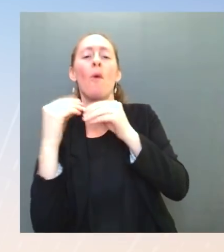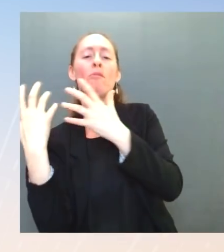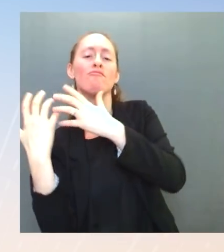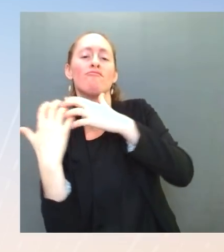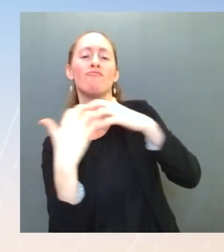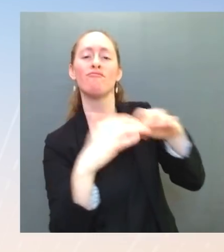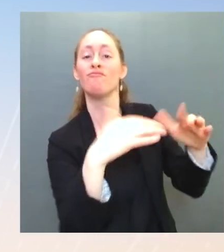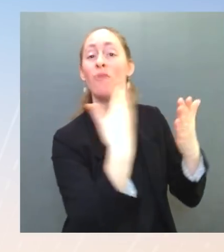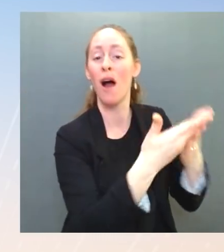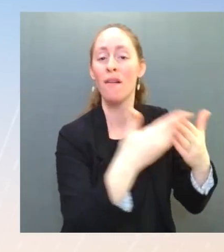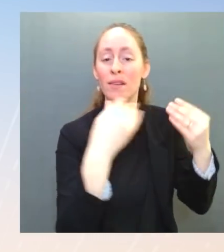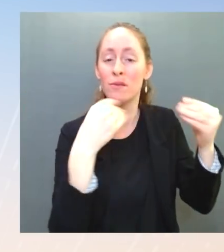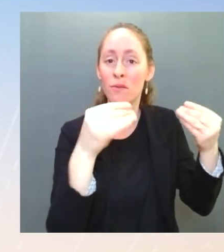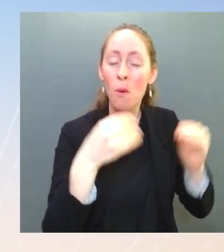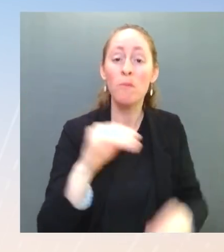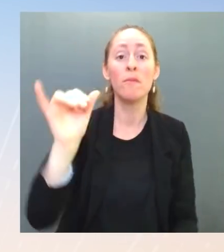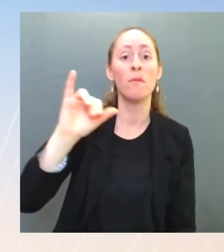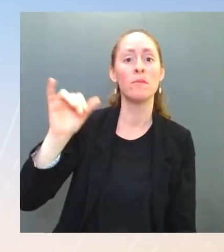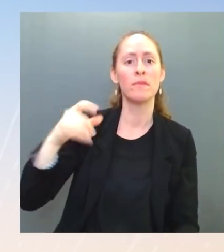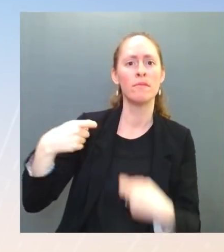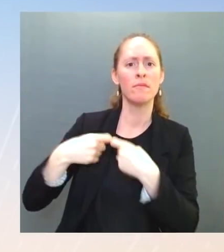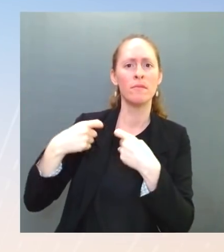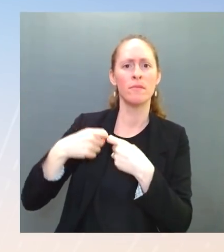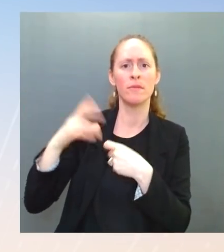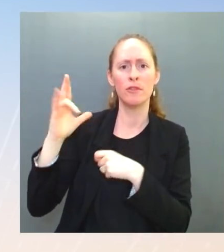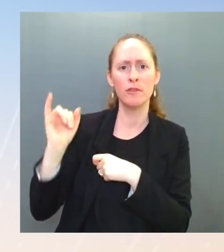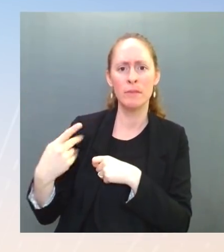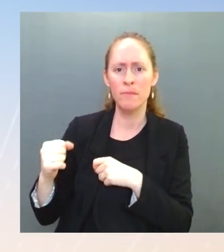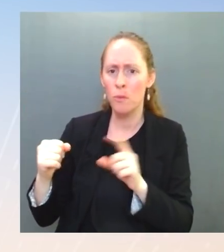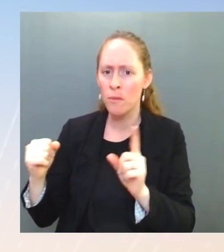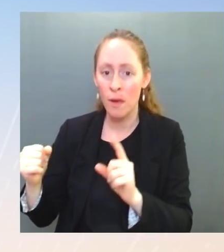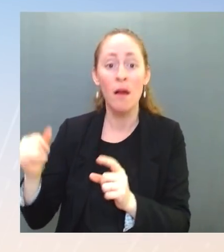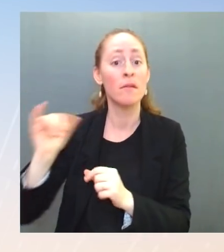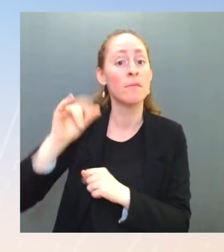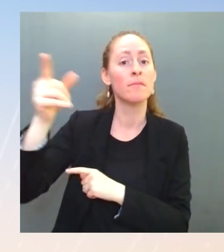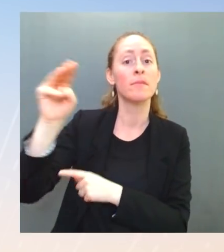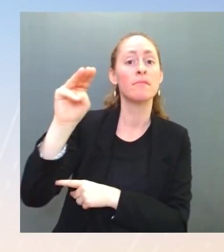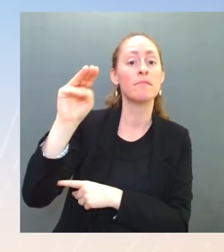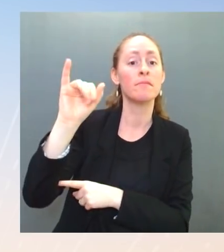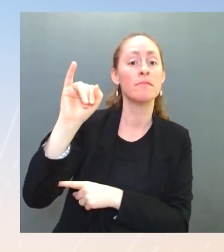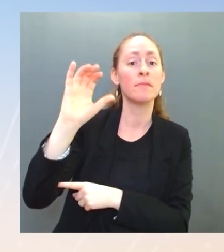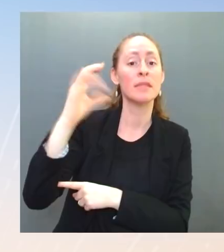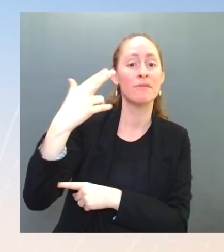has definitely been a driver over the course of time. So there's a lot of different issues,